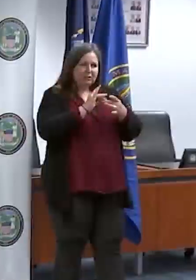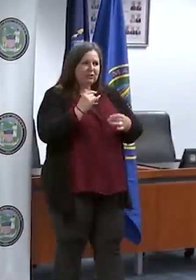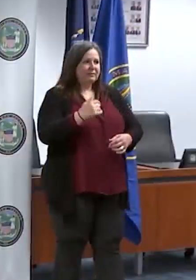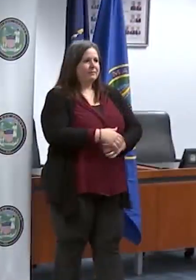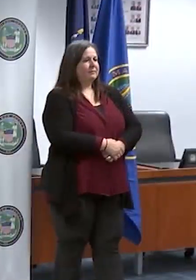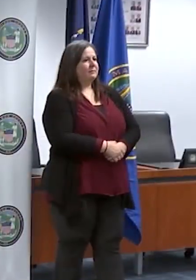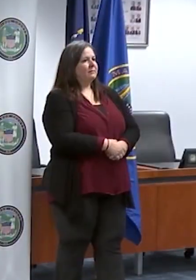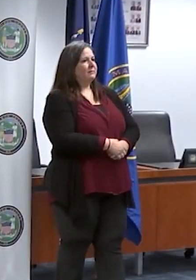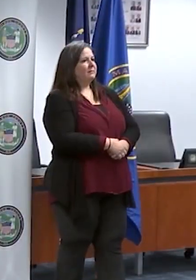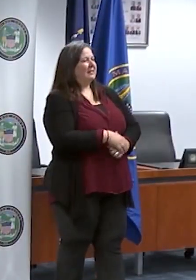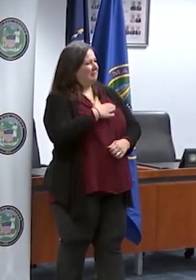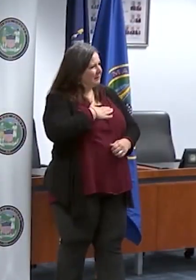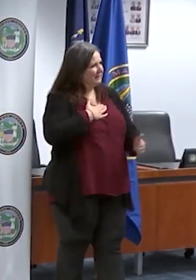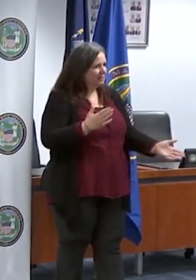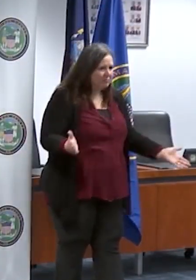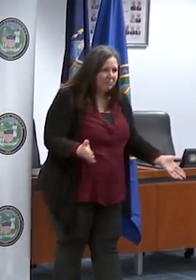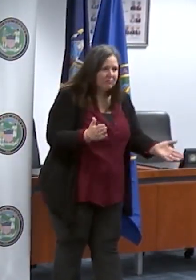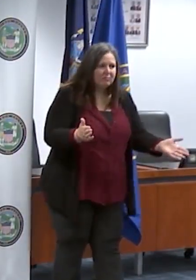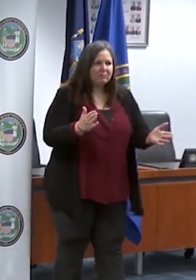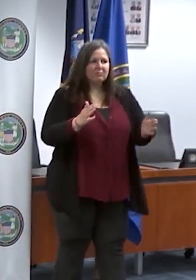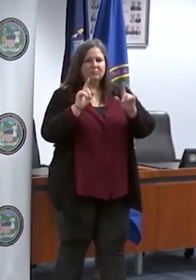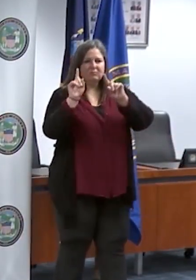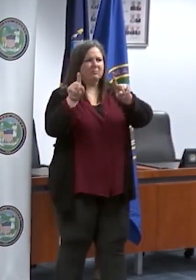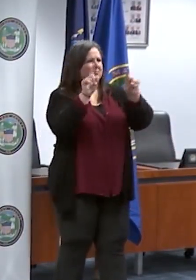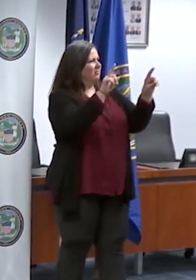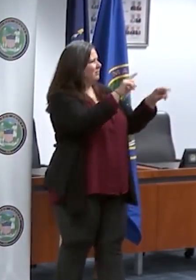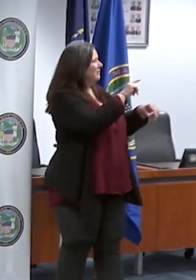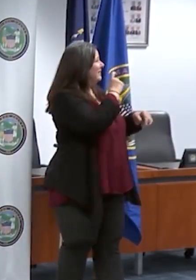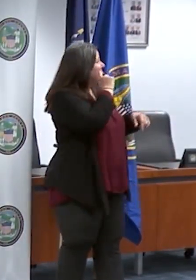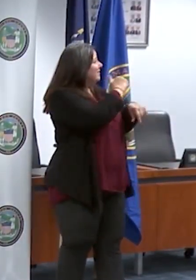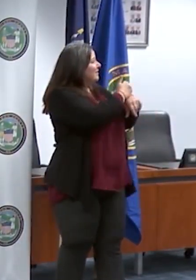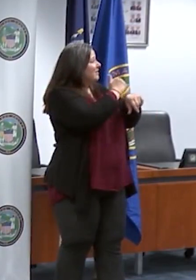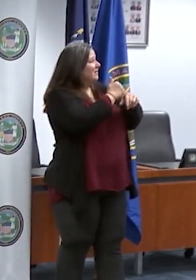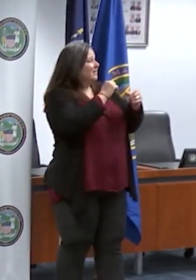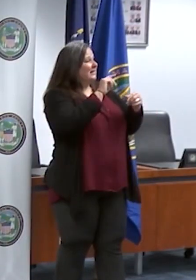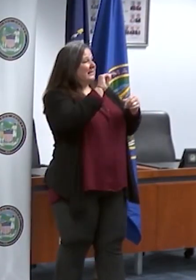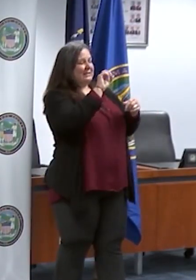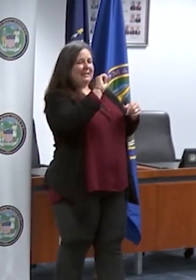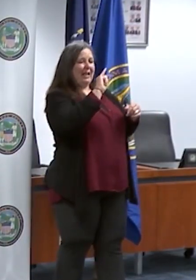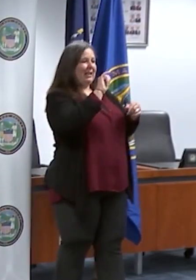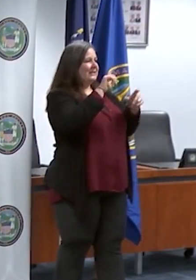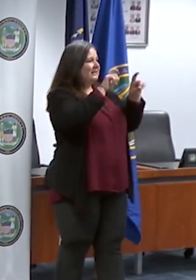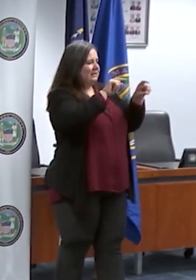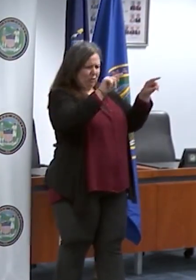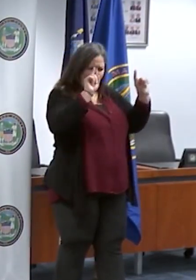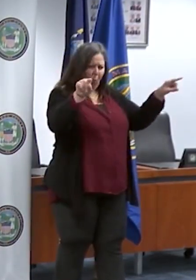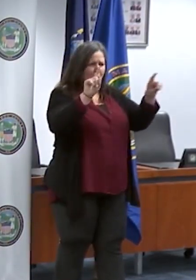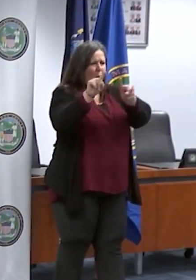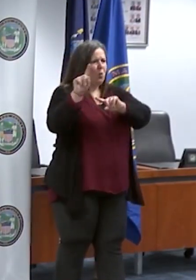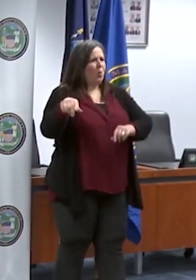MAKING THEIR WAY BACK TO WORK IN THE COMING WEEKS. We are ramping up our testing sites next week here in Madison County.